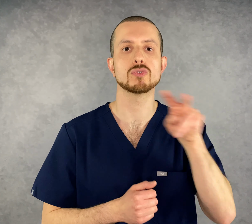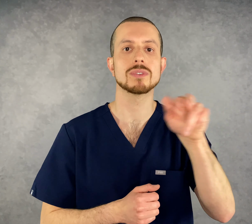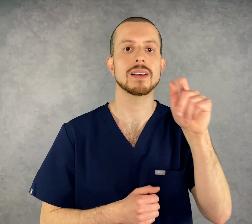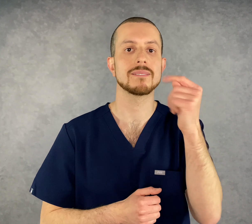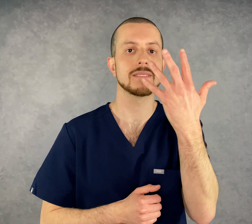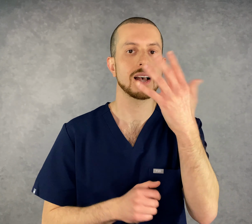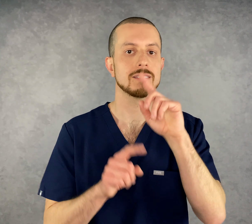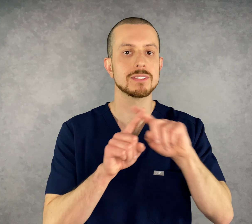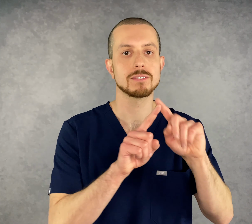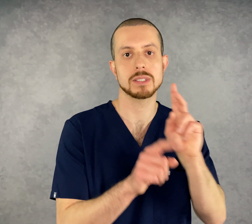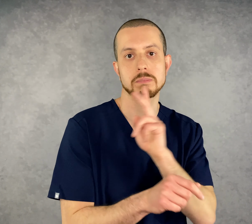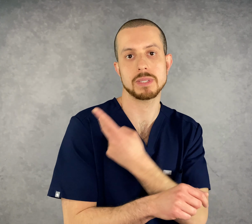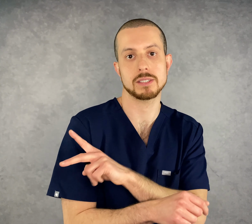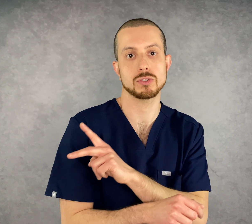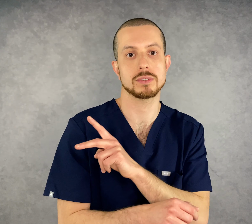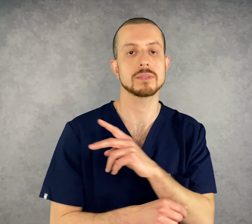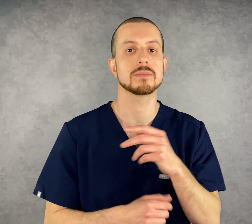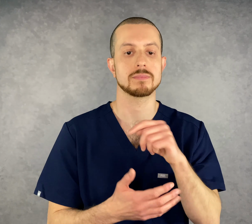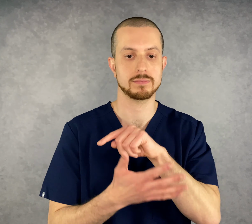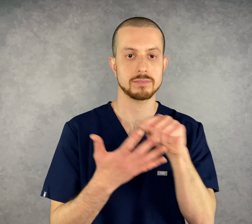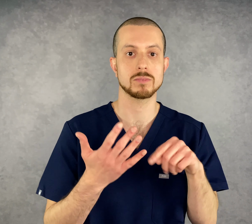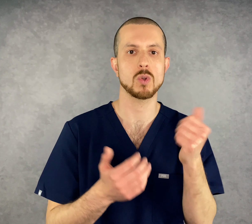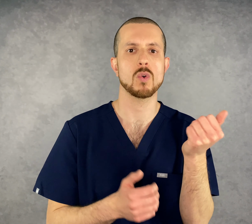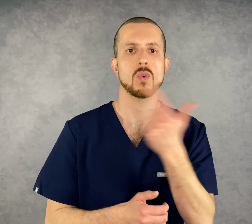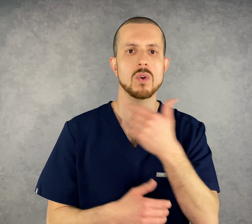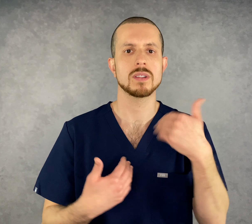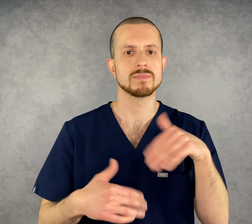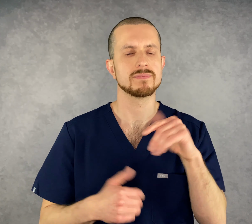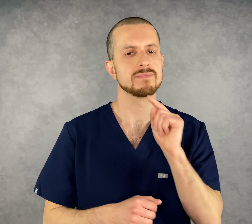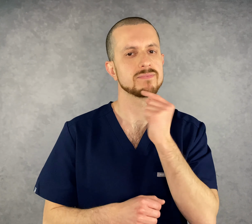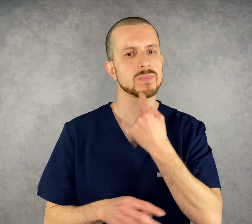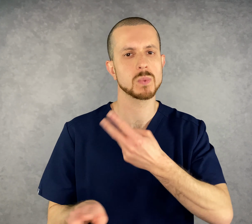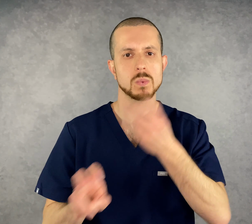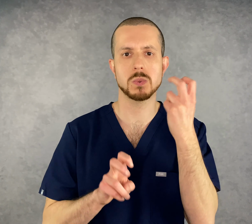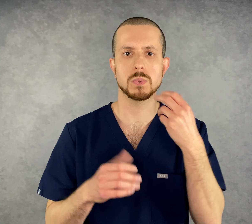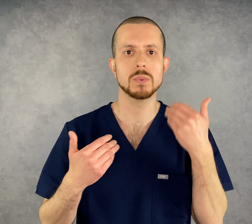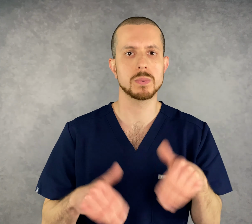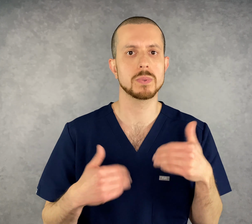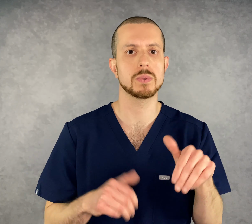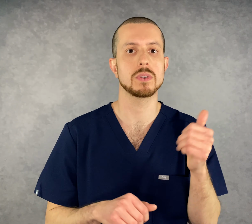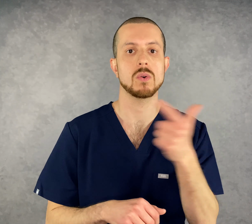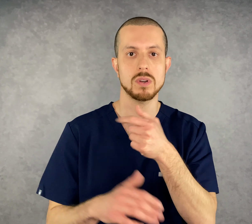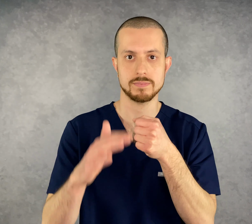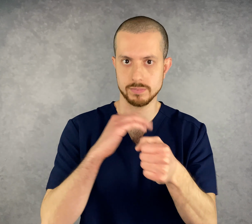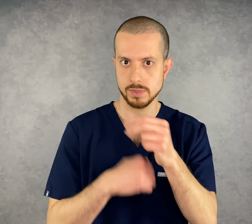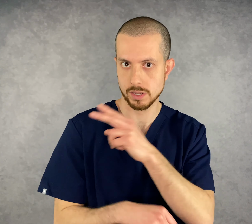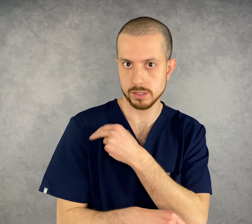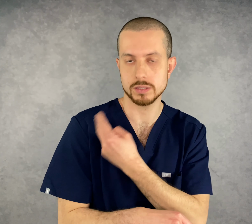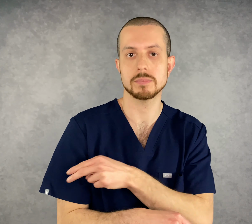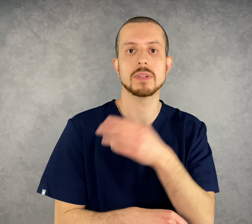They observed five patients, all of whom were severely ill. All of them were hospitalized